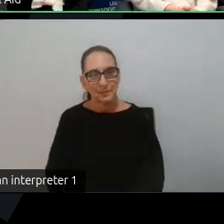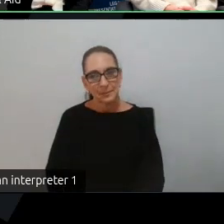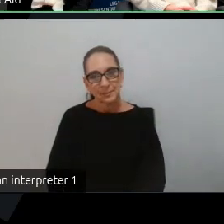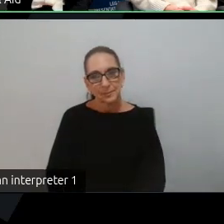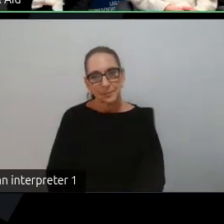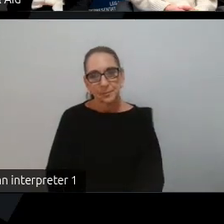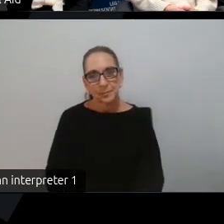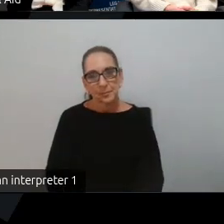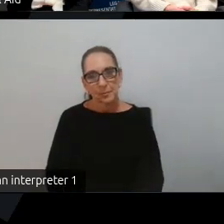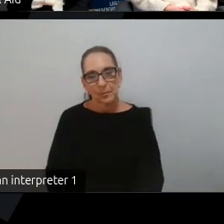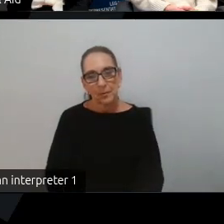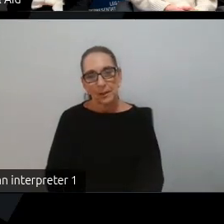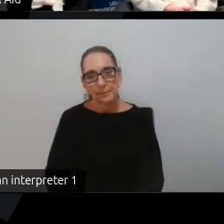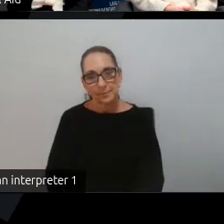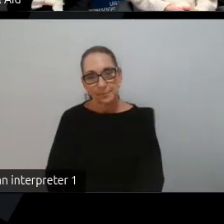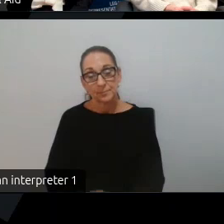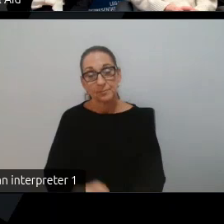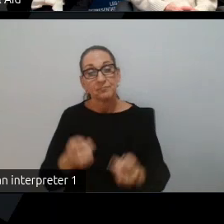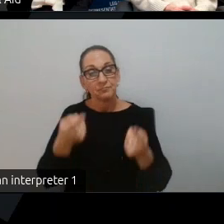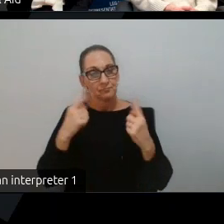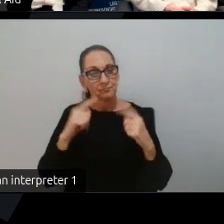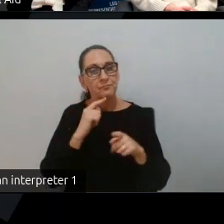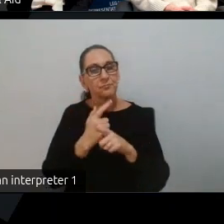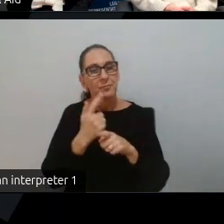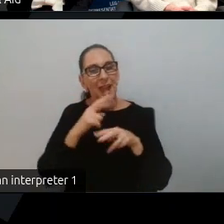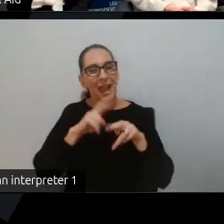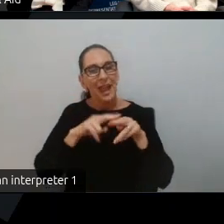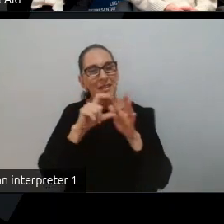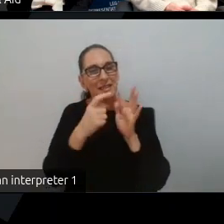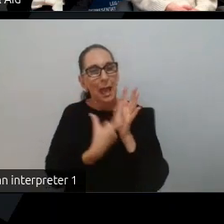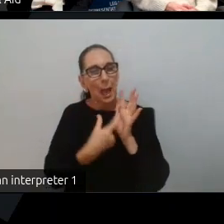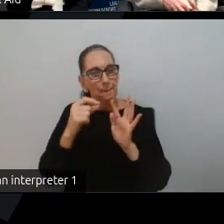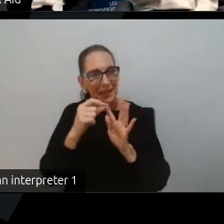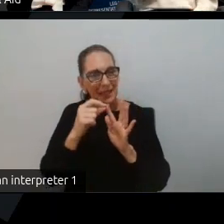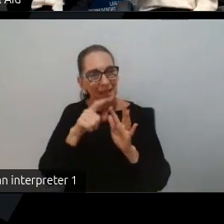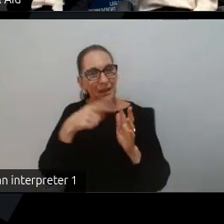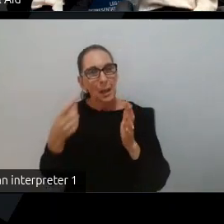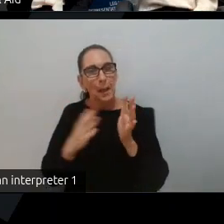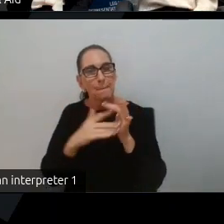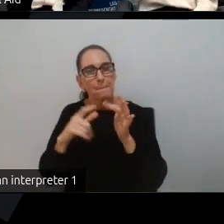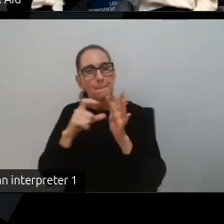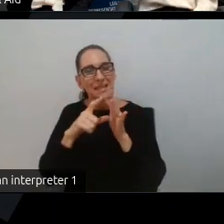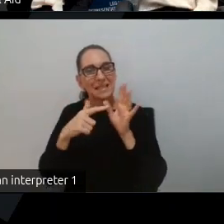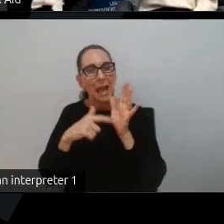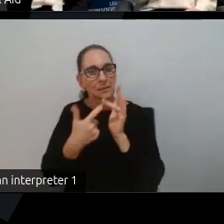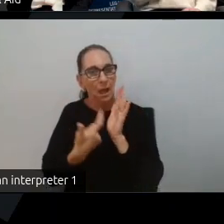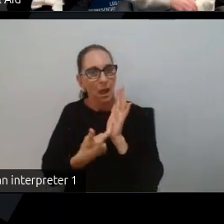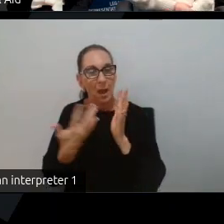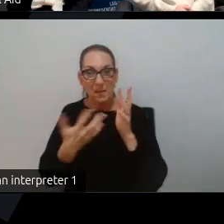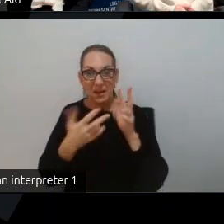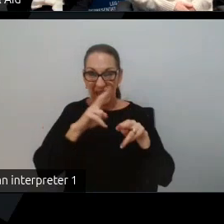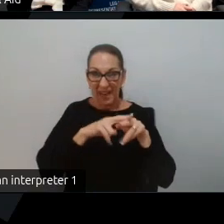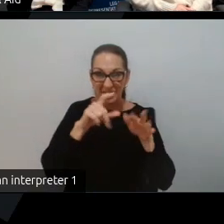So the next terminology I wanted to talk about was FDRP and mediator. So an FDRP is a family dispute